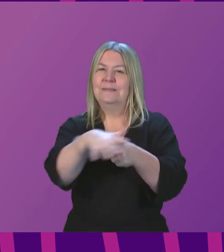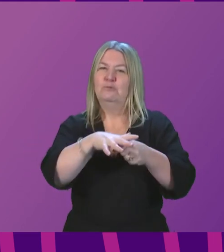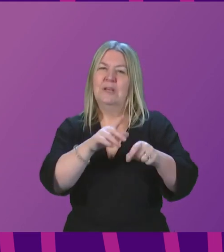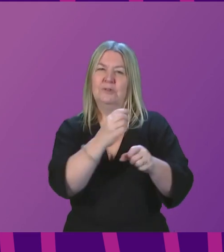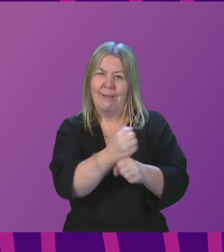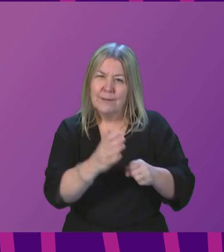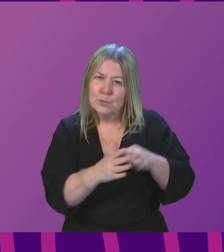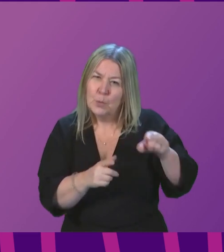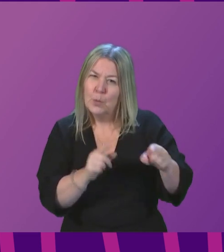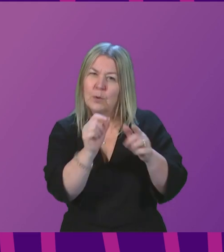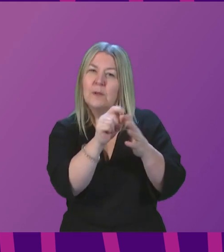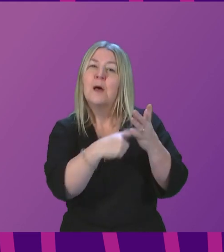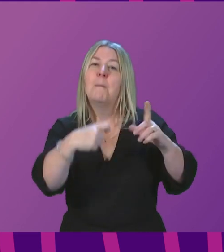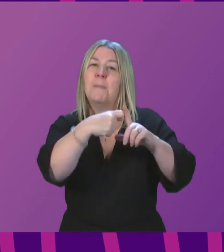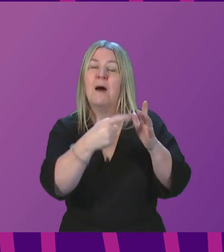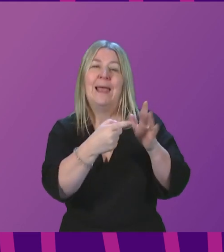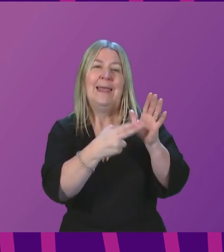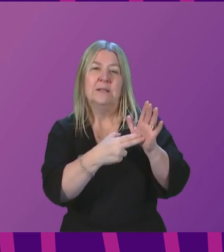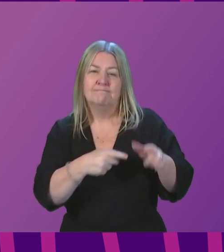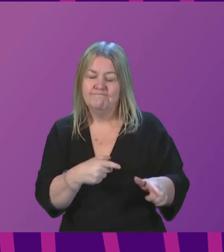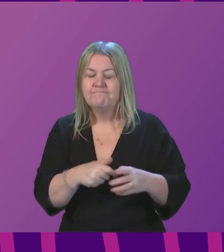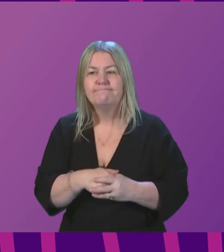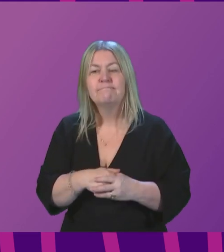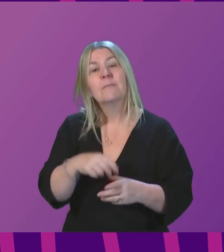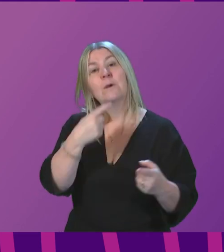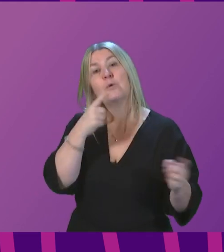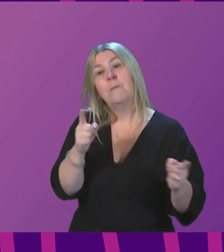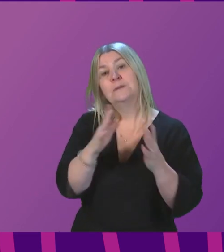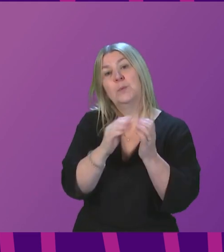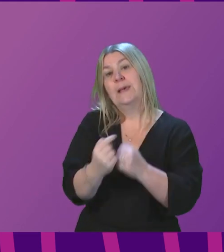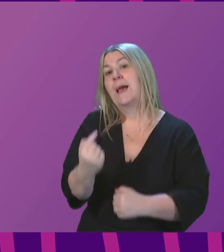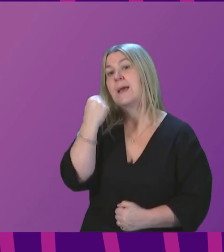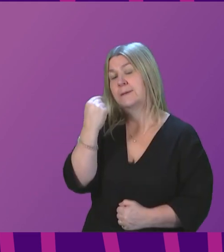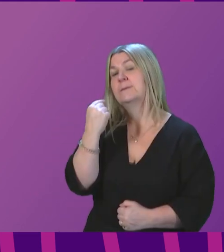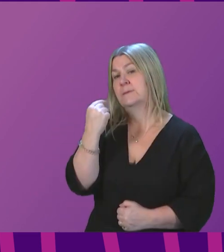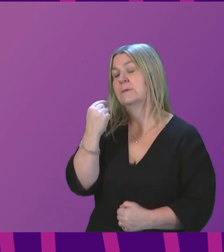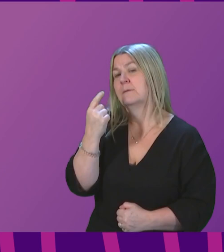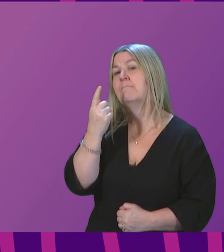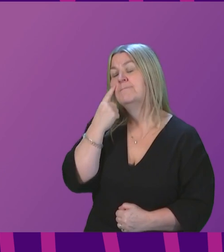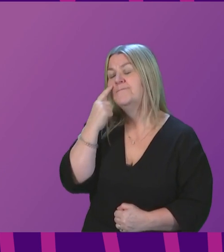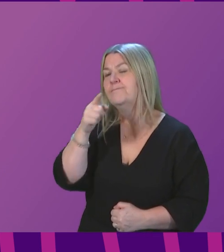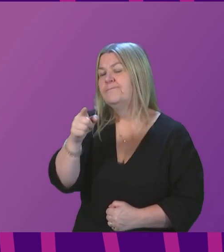The comments that we saw at the weekend about the use of the military—a bit like the comments